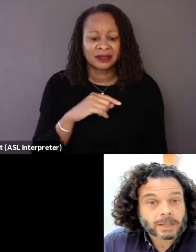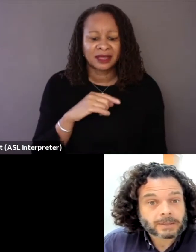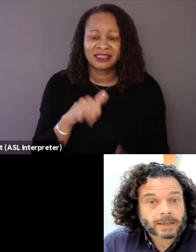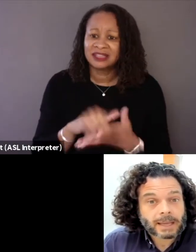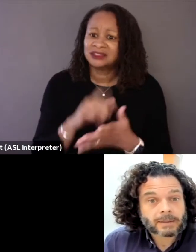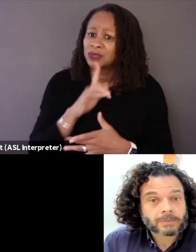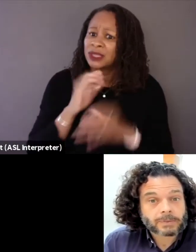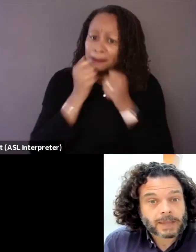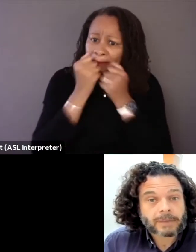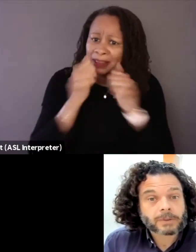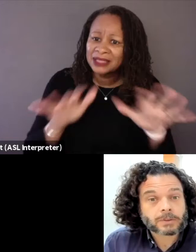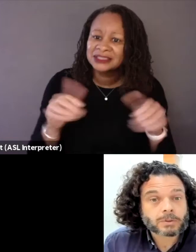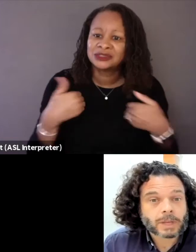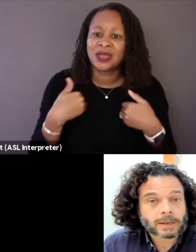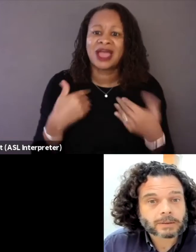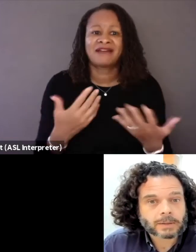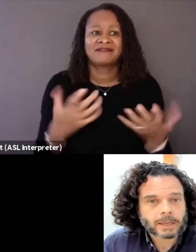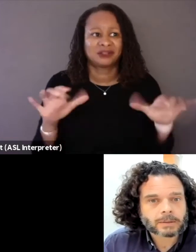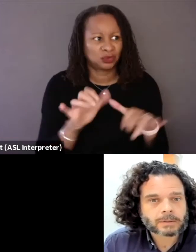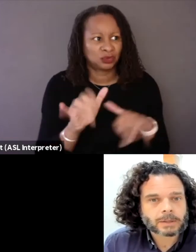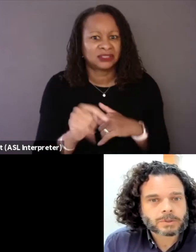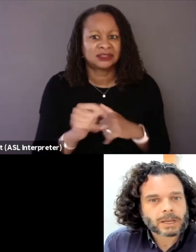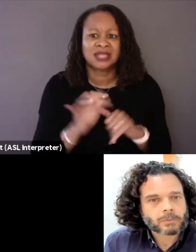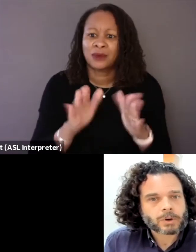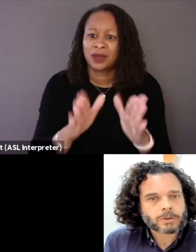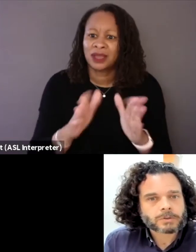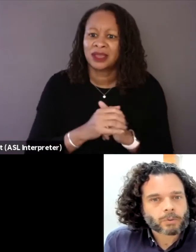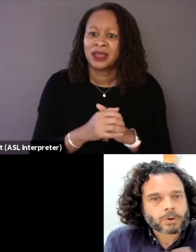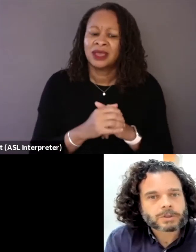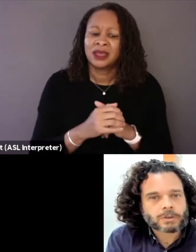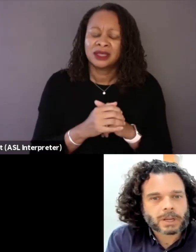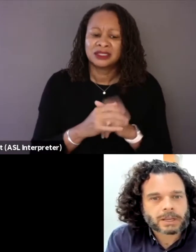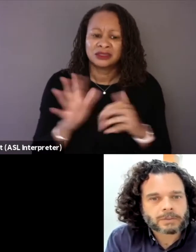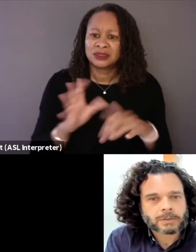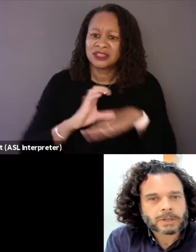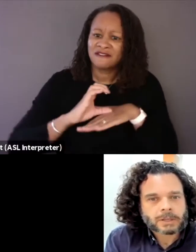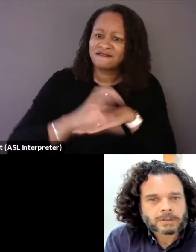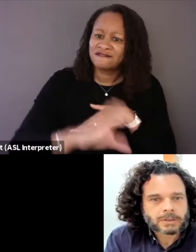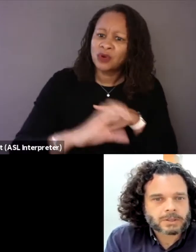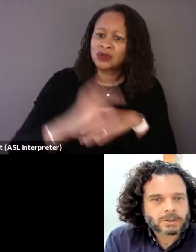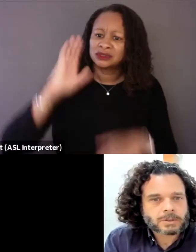like to have to have to do that. And it was kind of one of those forced creative decisions